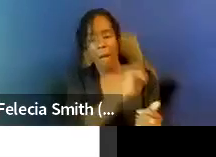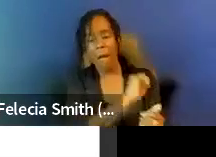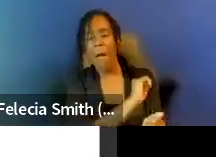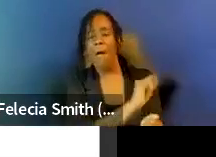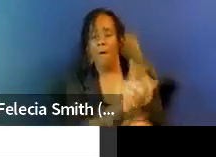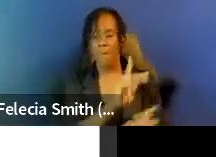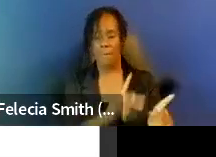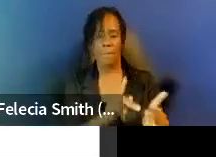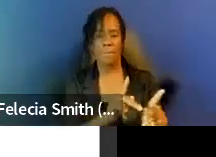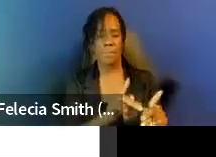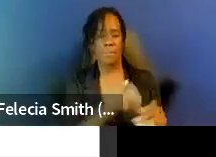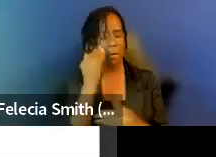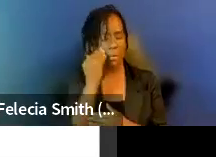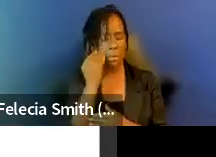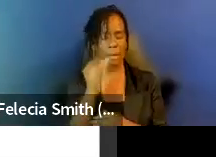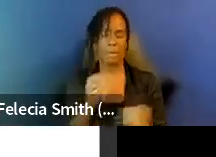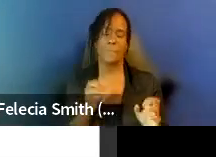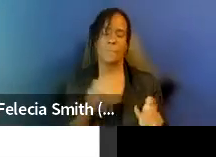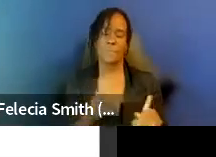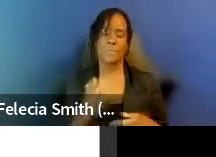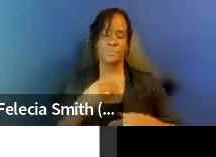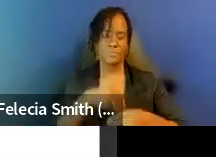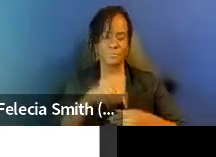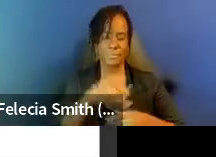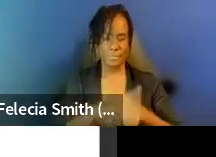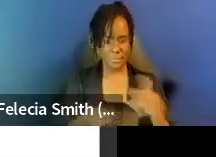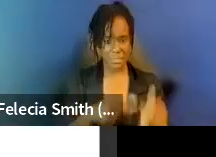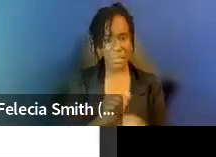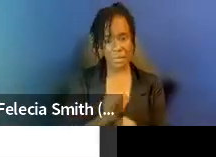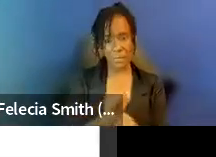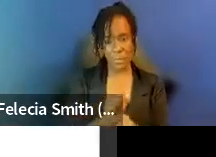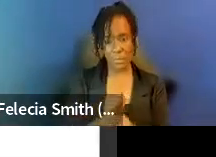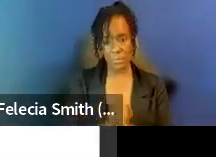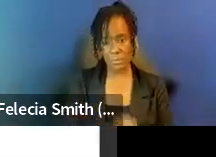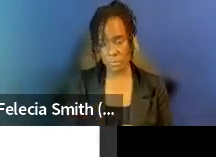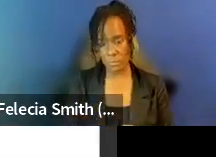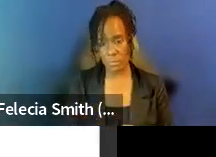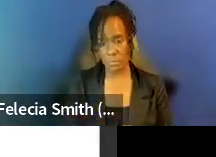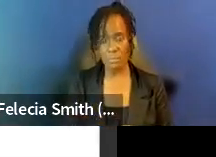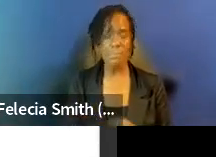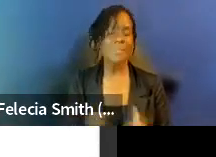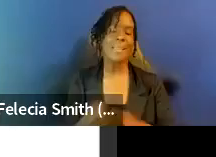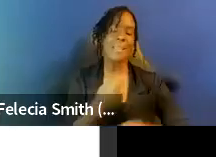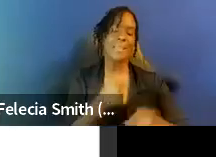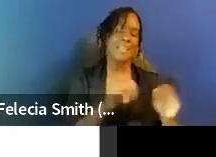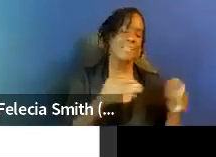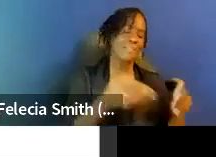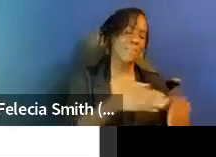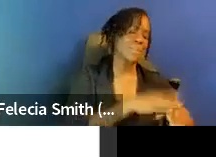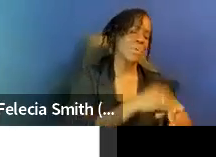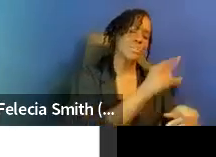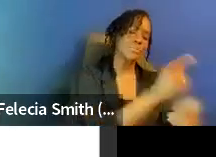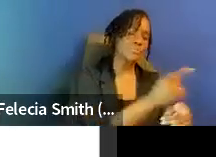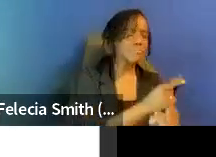of ways to reach out to community members to engage with us for using audio text